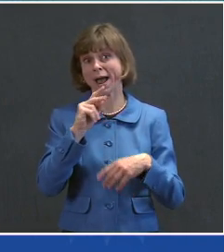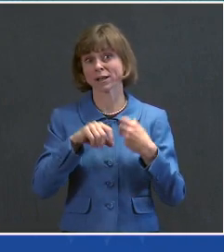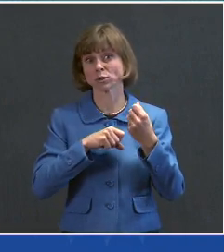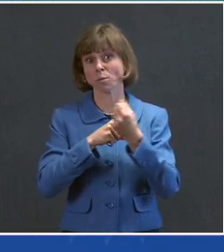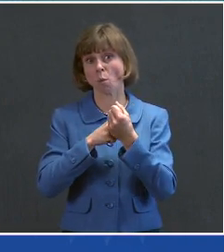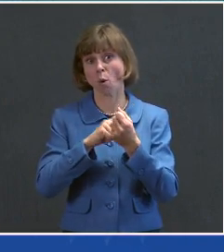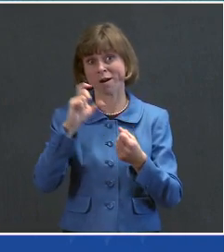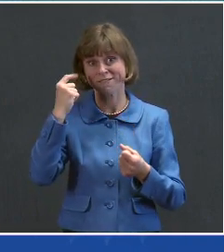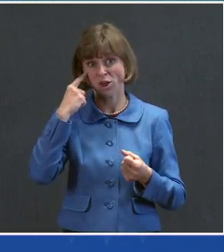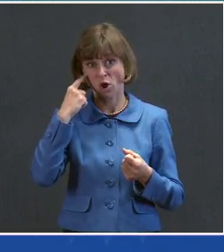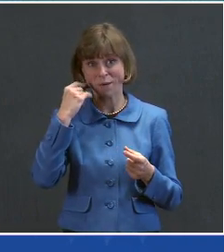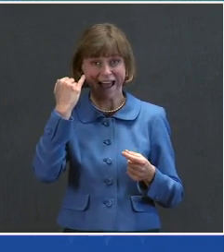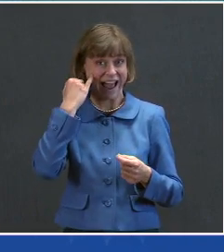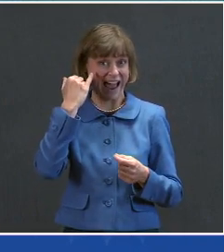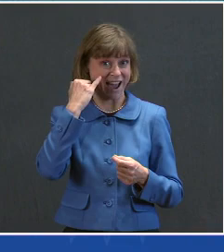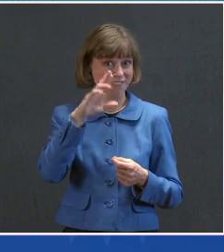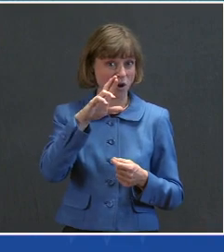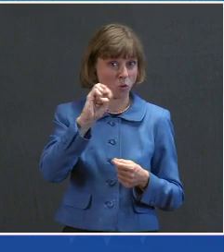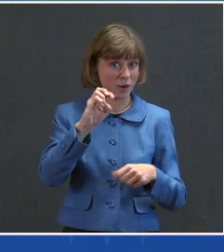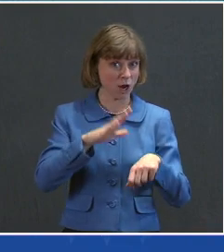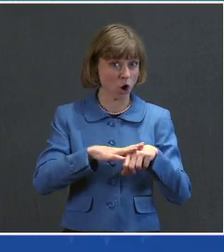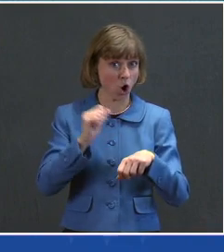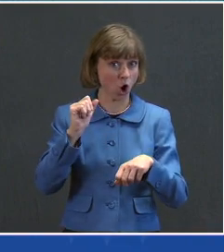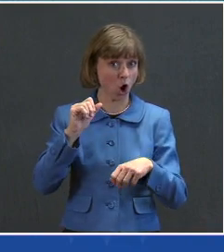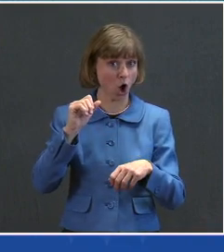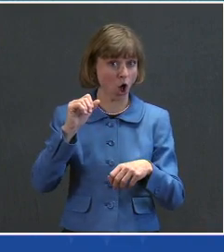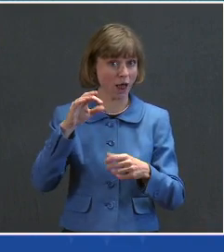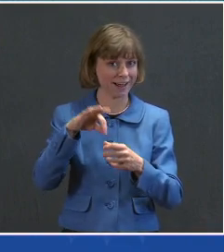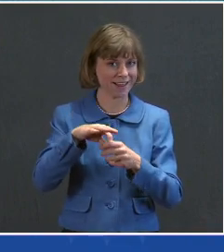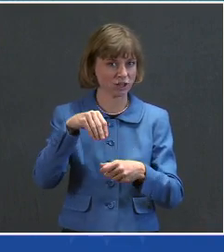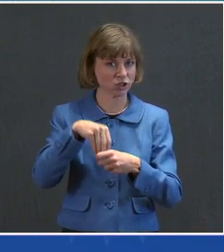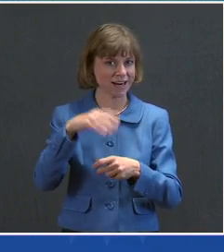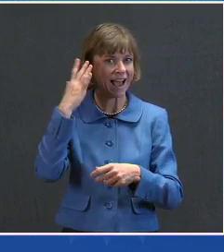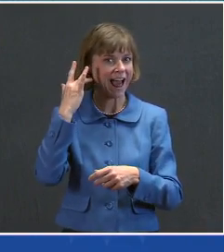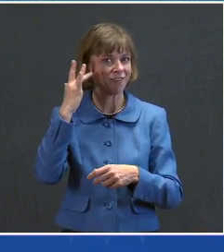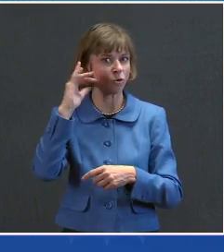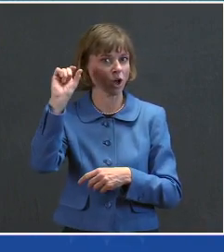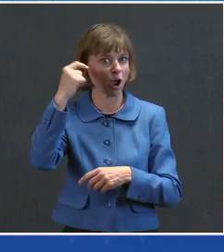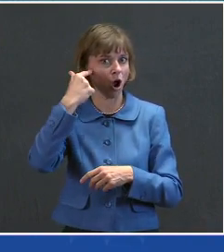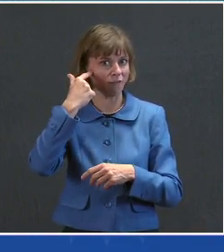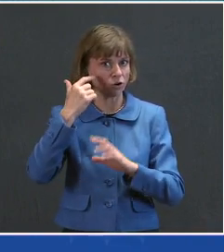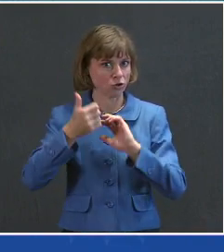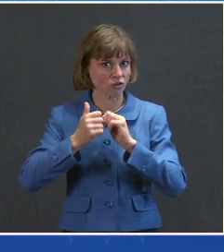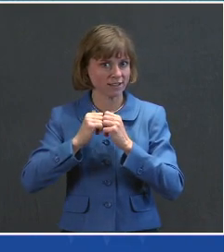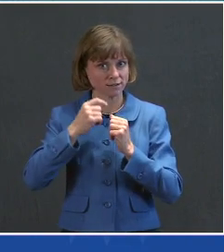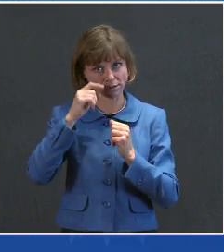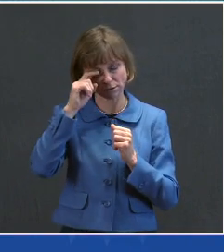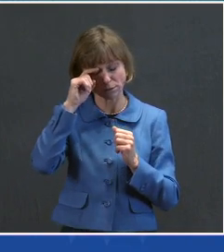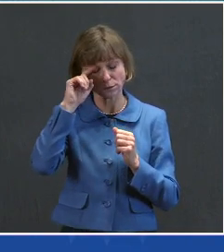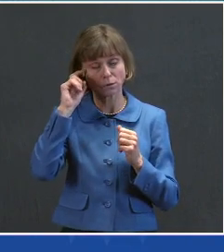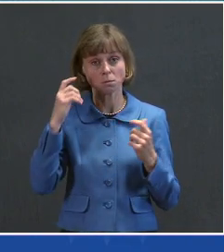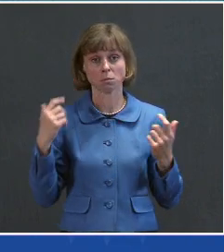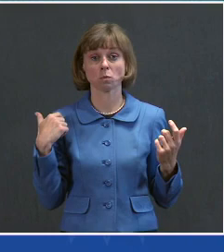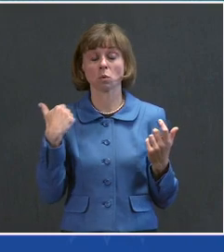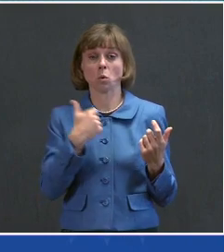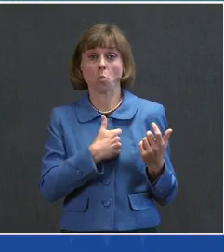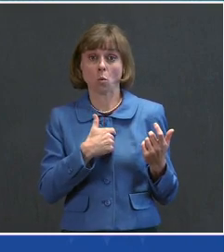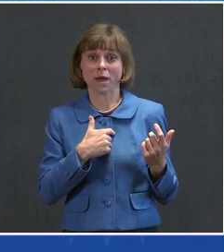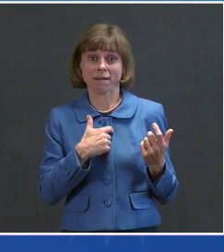there is a recall election in the California gubernatorial race. Ms. Psaki: We've expressed support for the governor,